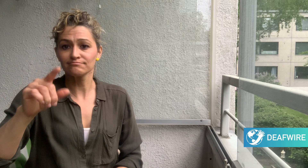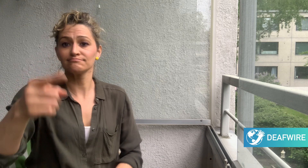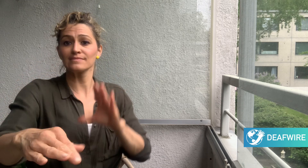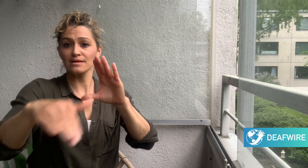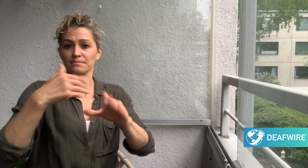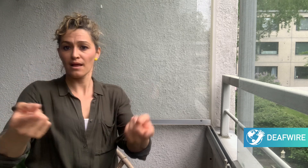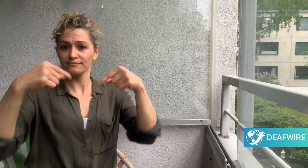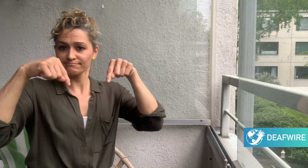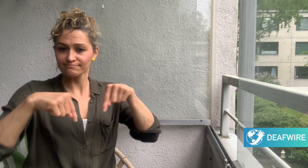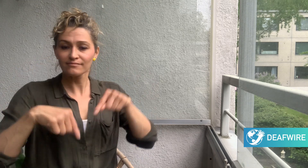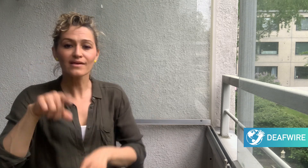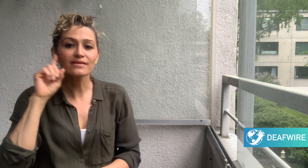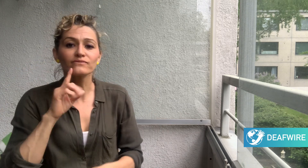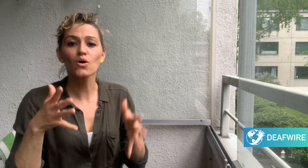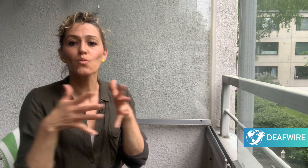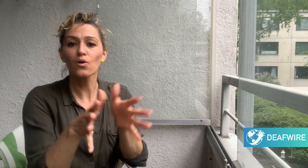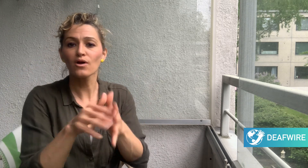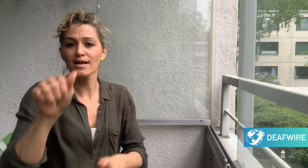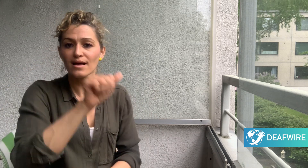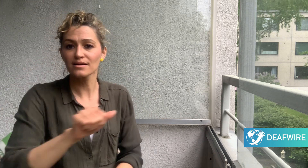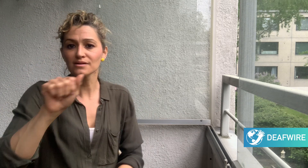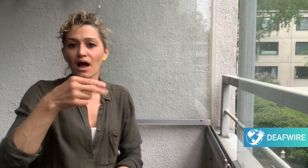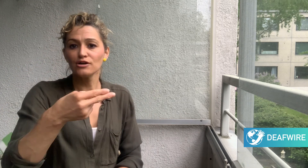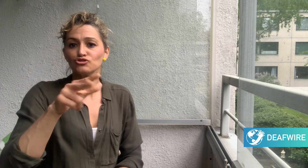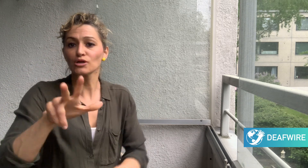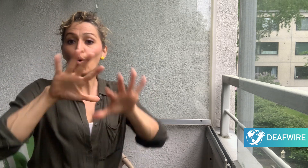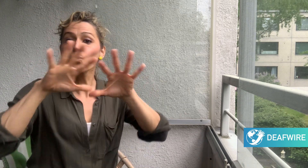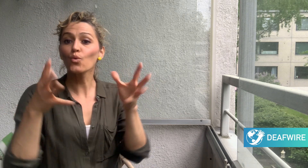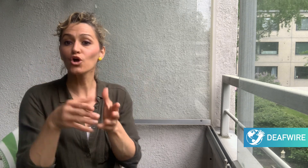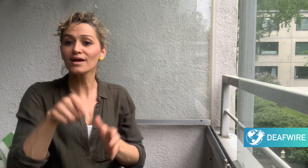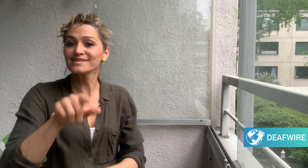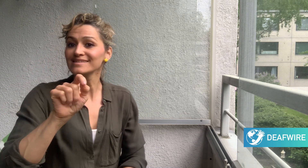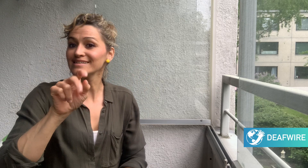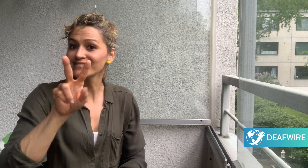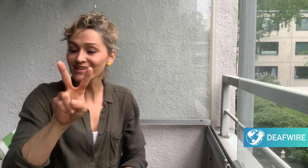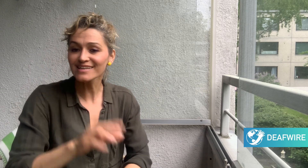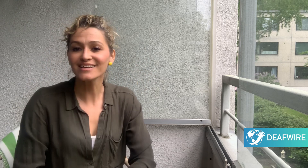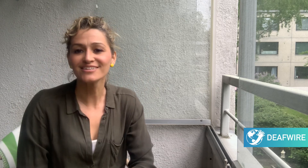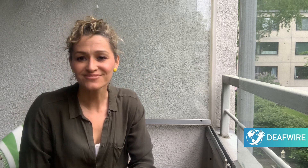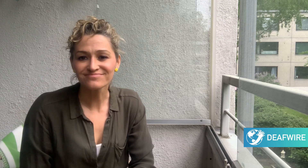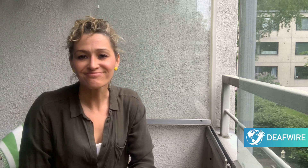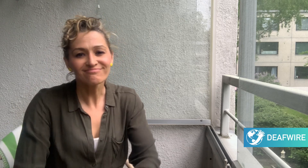in landscape format to deafwire@h3world.tv.